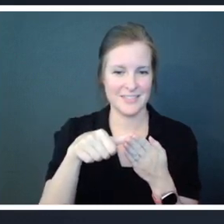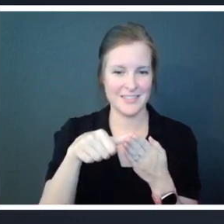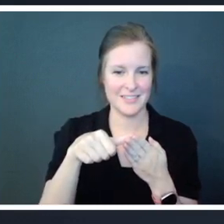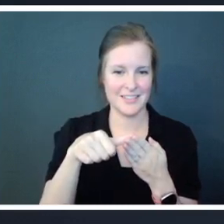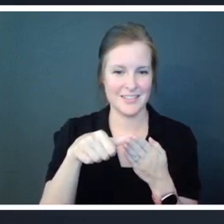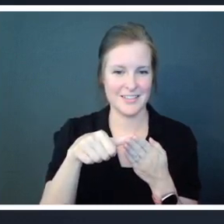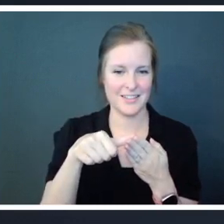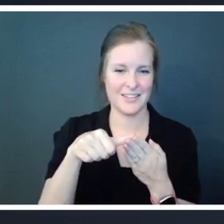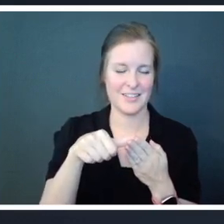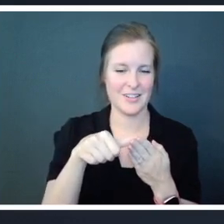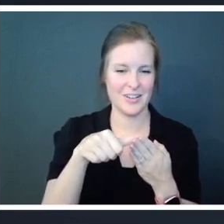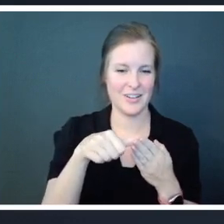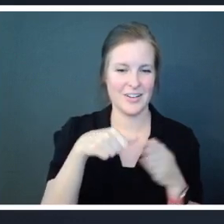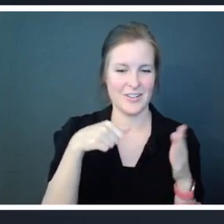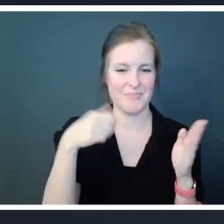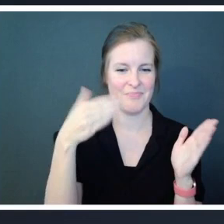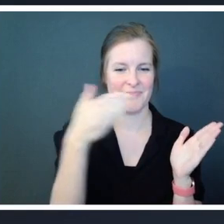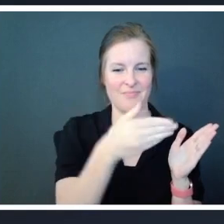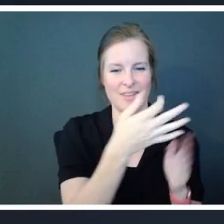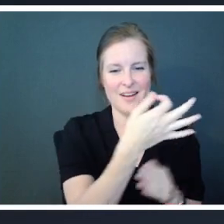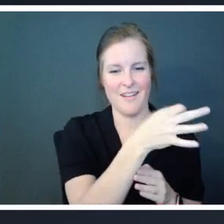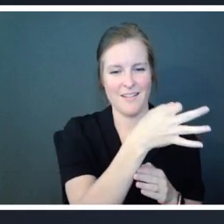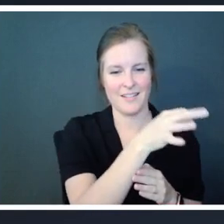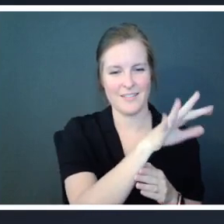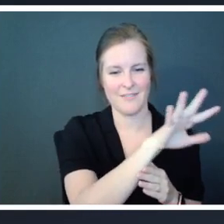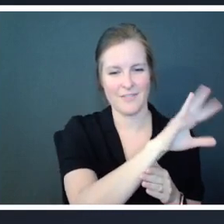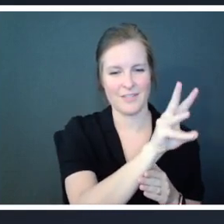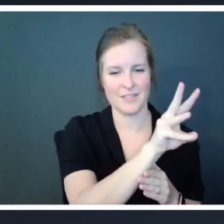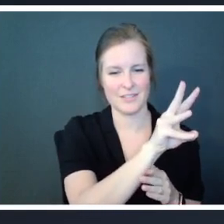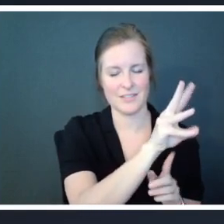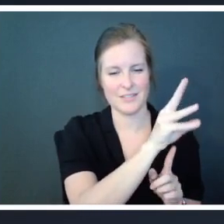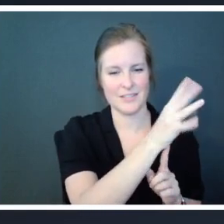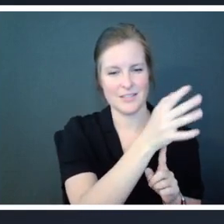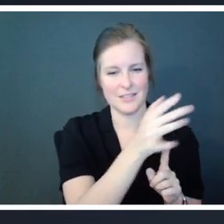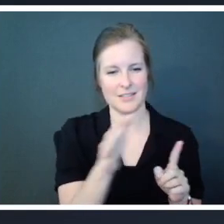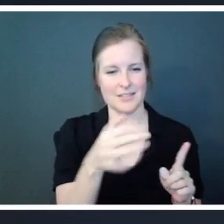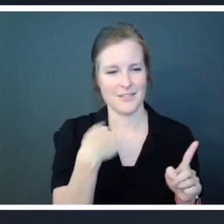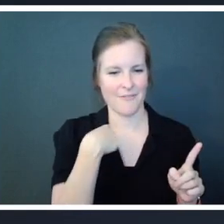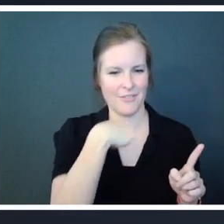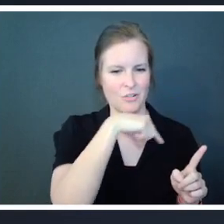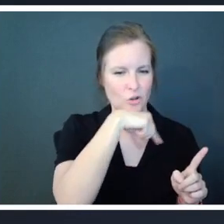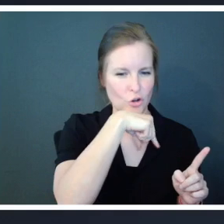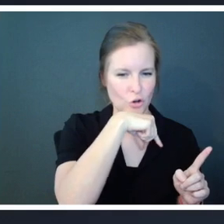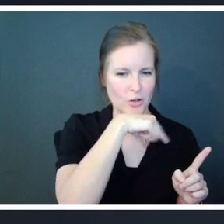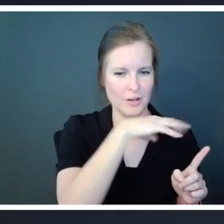three endangered animals, the wild turkey, the pronghorn antelope, and king salmon. These stamps